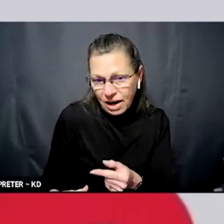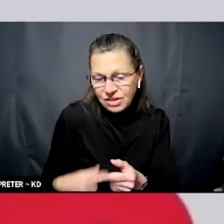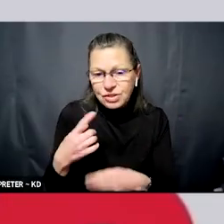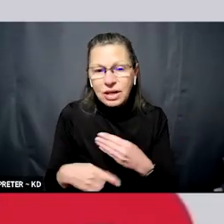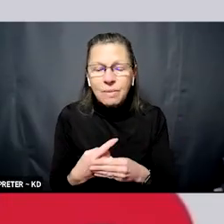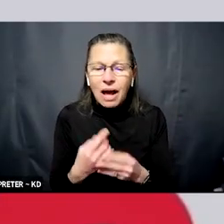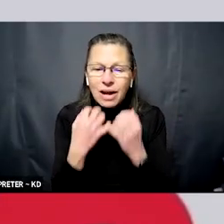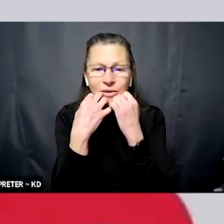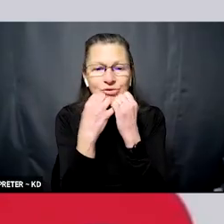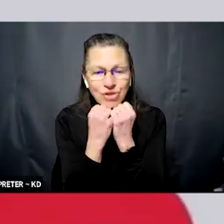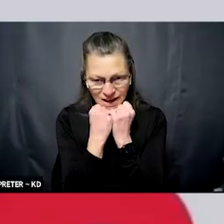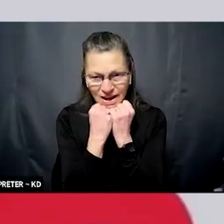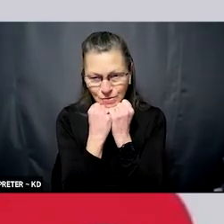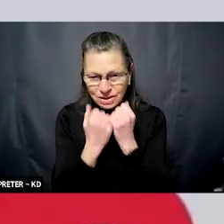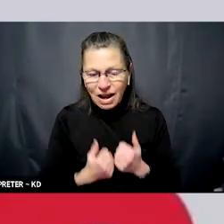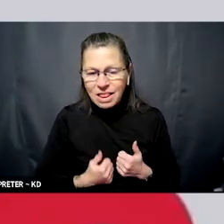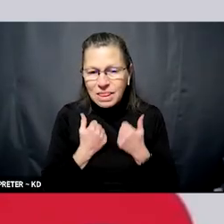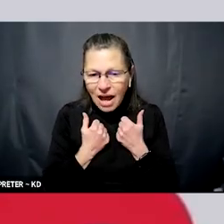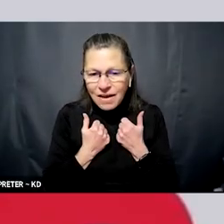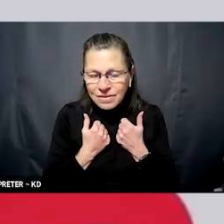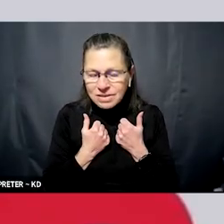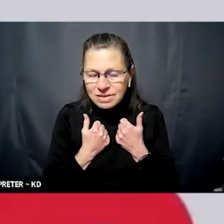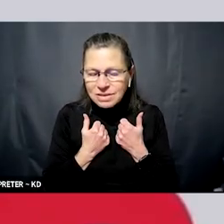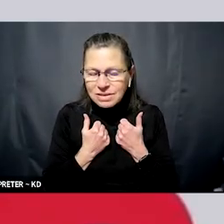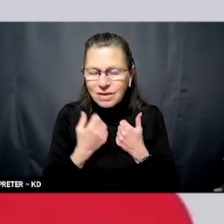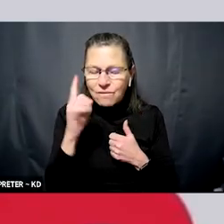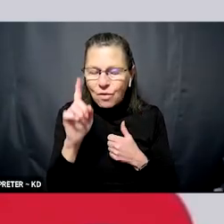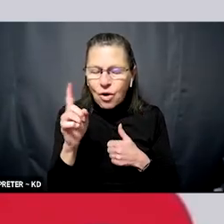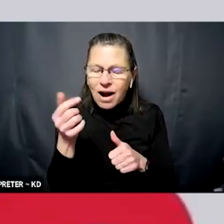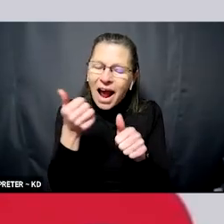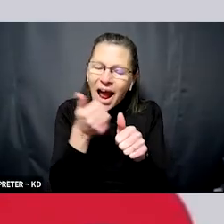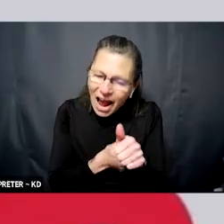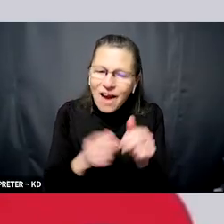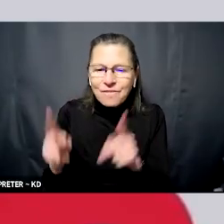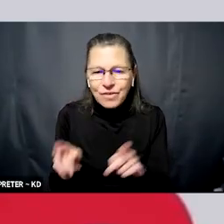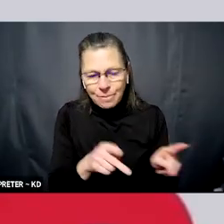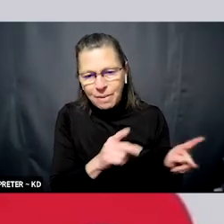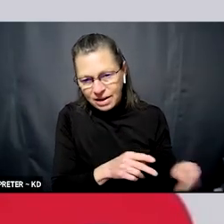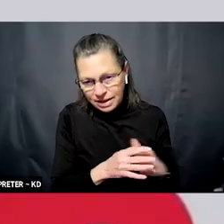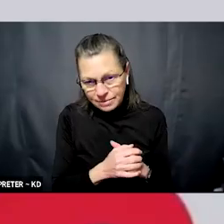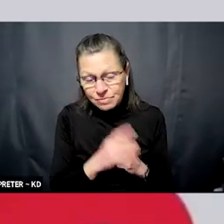and that everybody is sacred. And so, growing up on the Navajo reservation, although I was